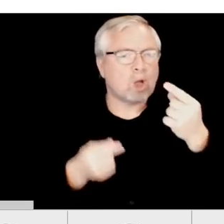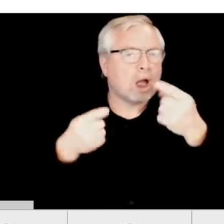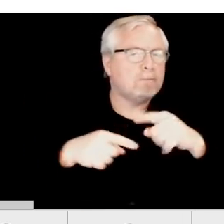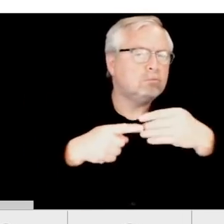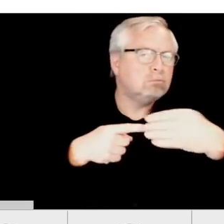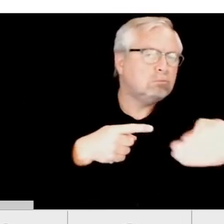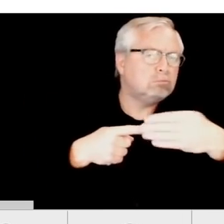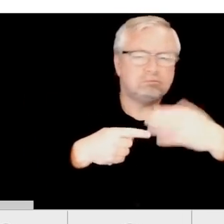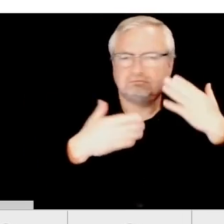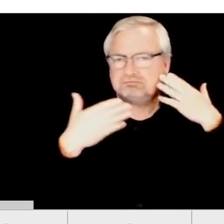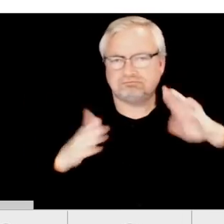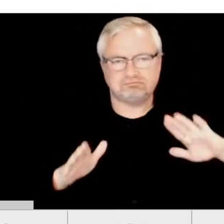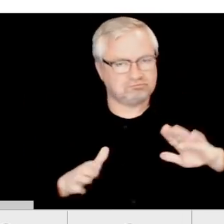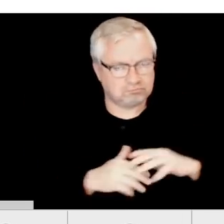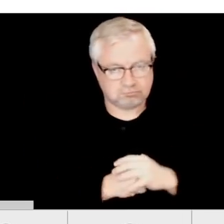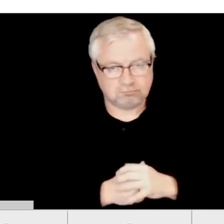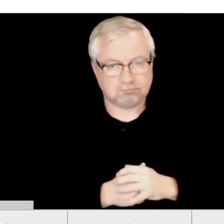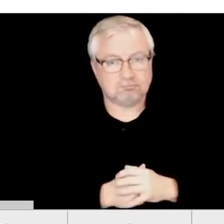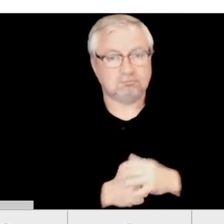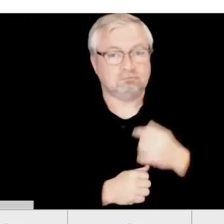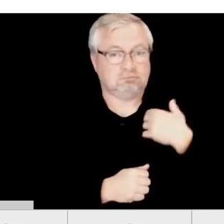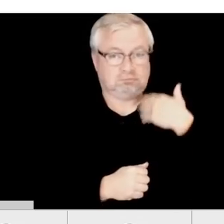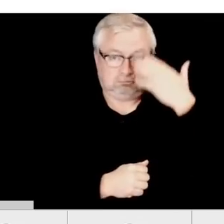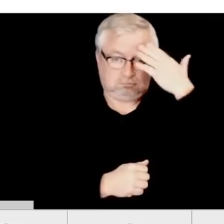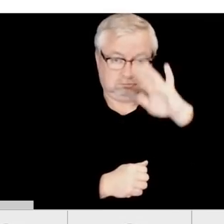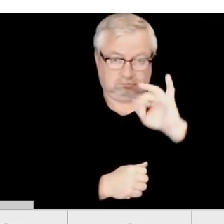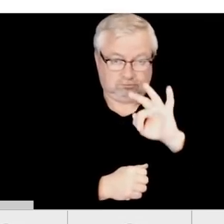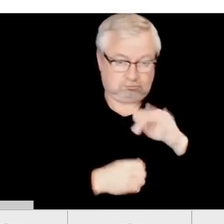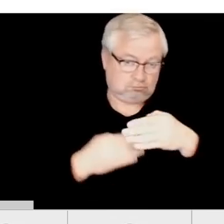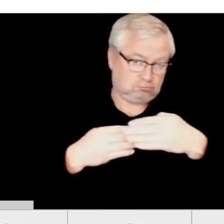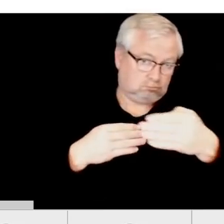don't know whether the missing outcomes bias the analysis or not.